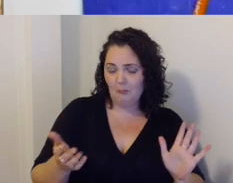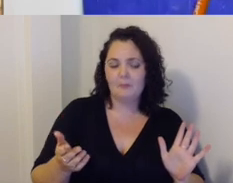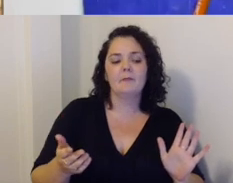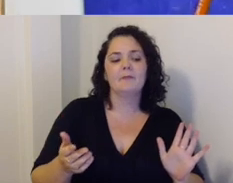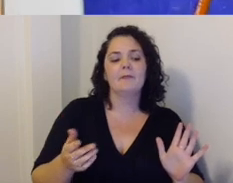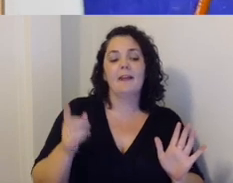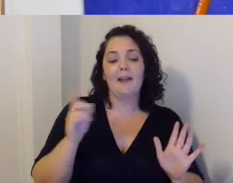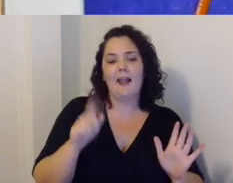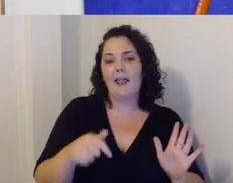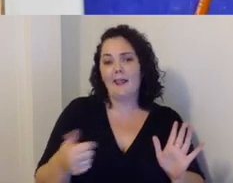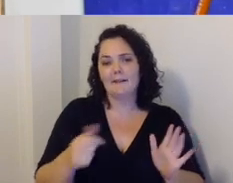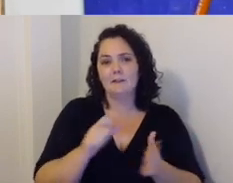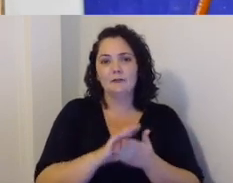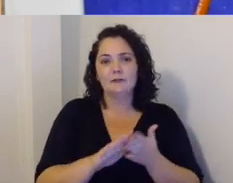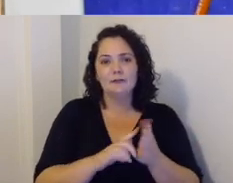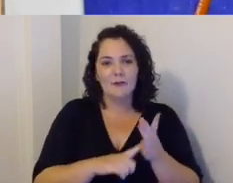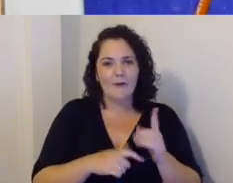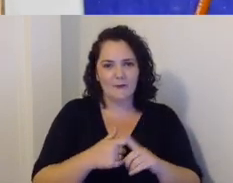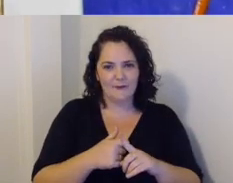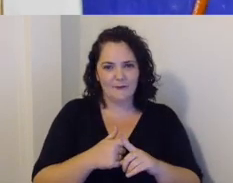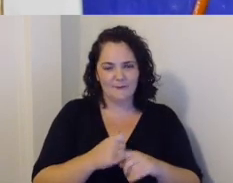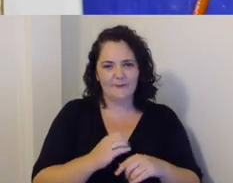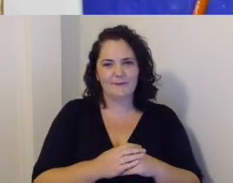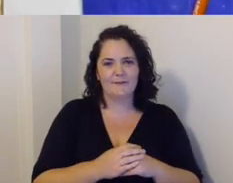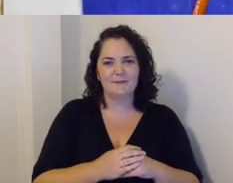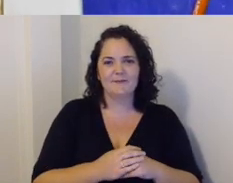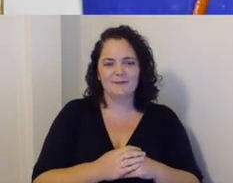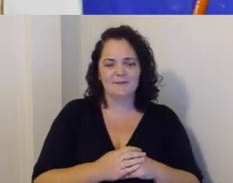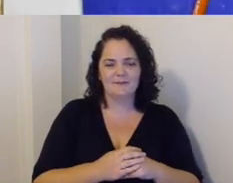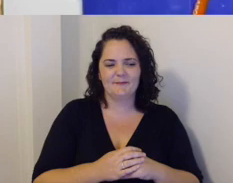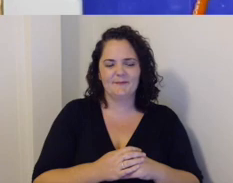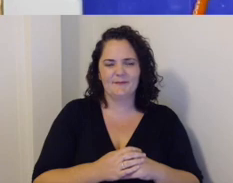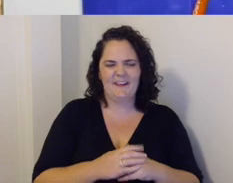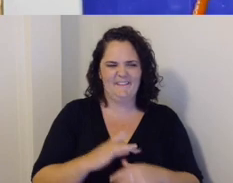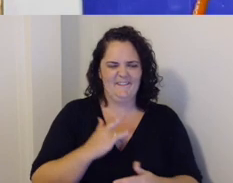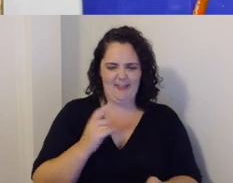chalk, I'll make three lines in the chalk like that and it has a completely different feel the